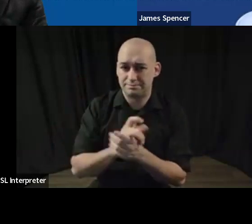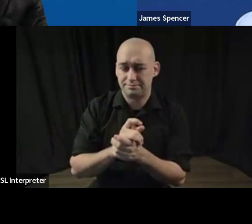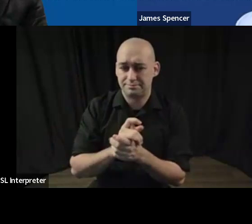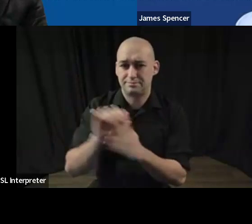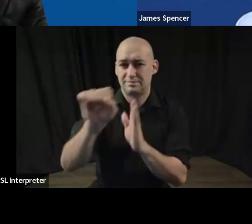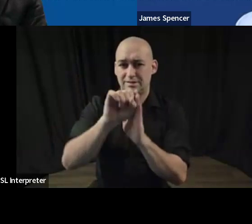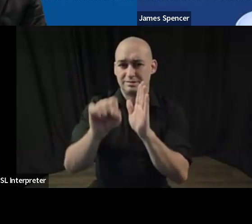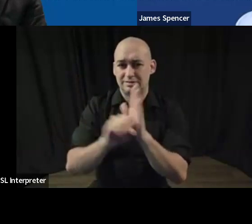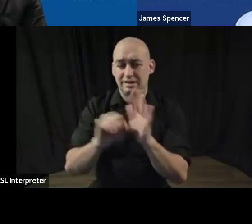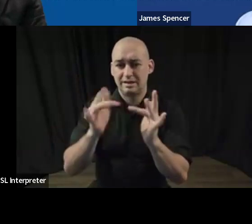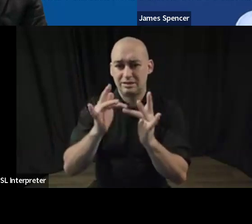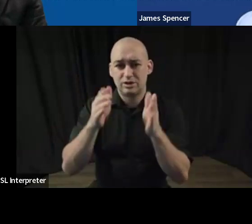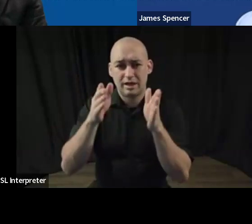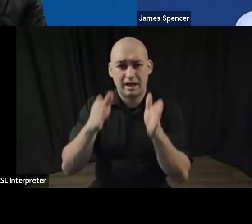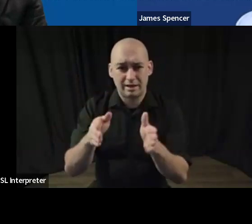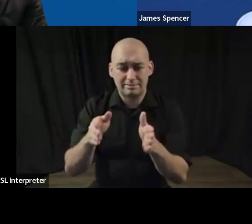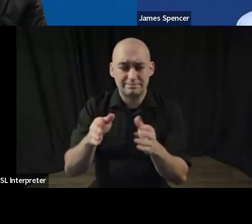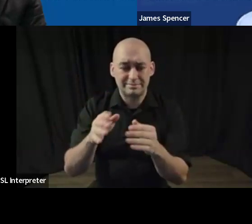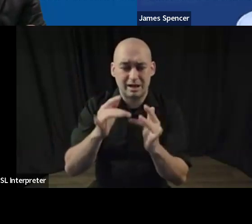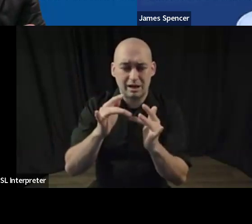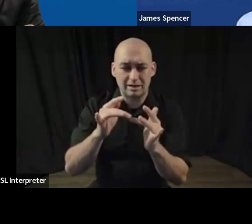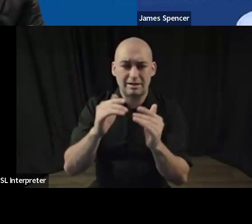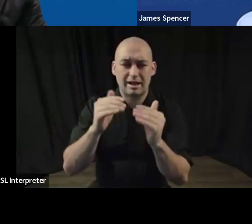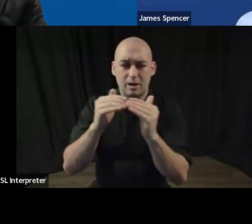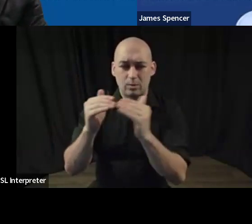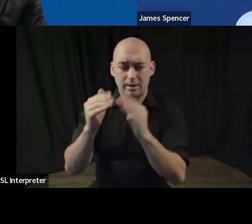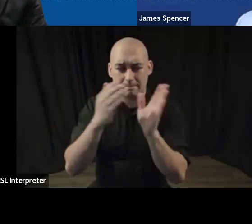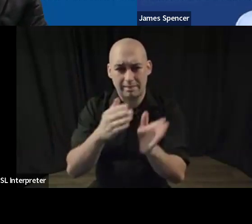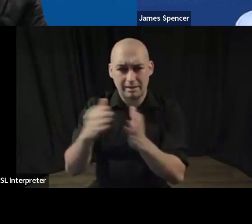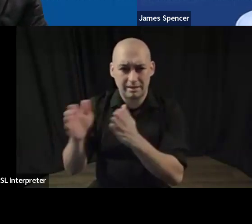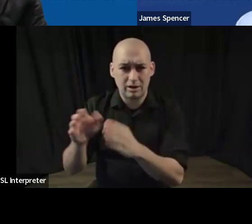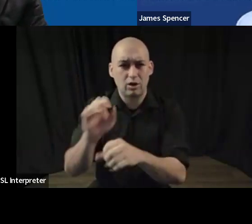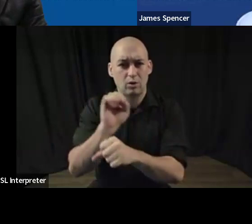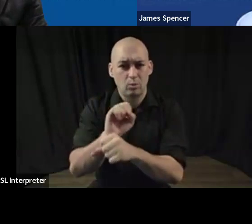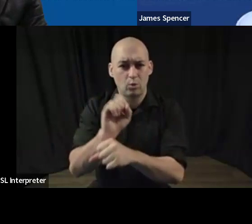Equity Plan and look at the context with which you know, workforce development is, you know,